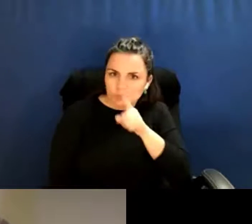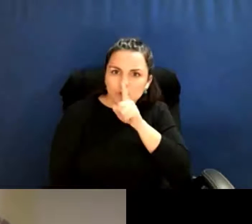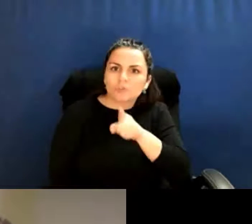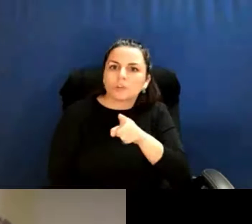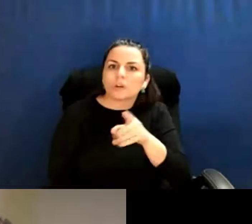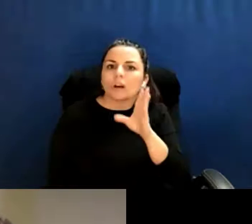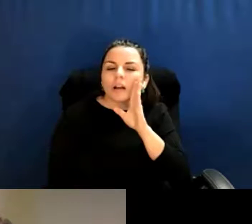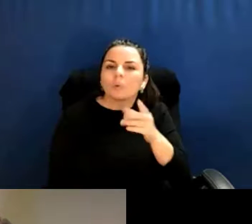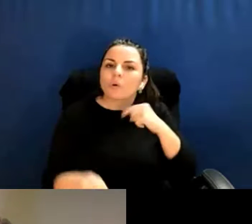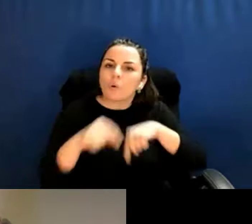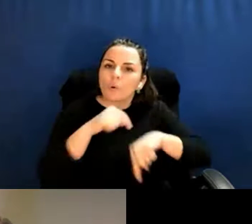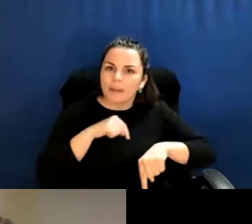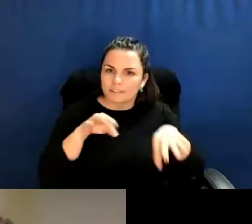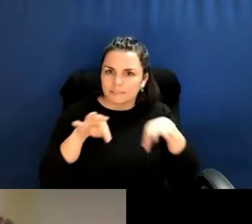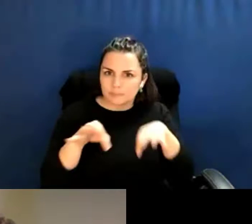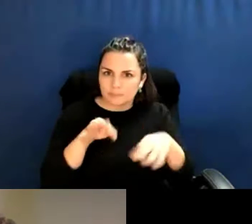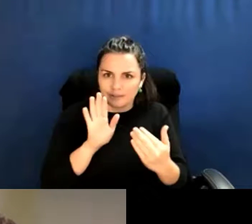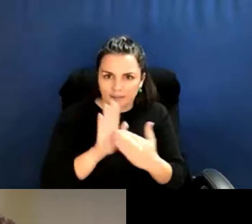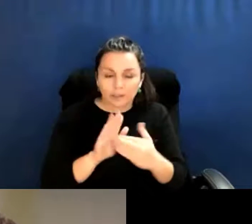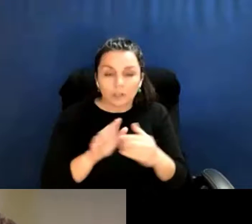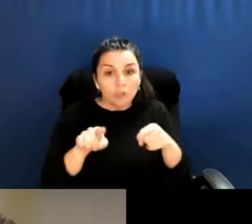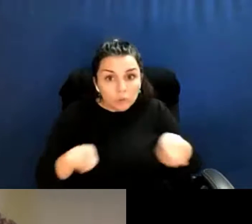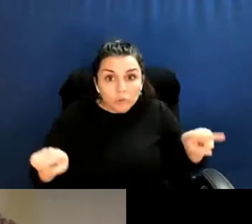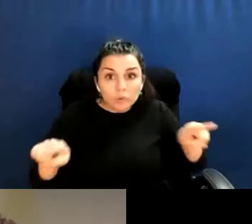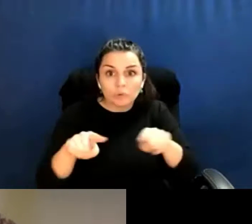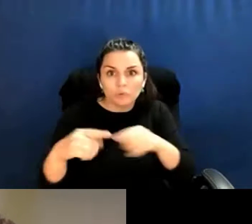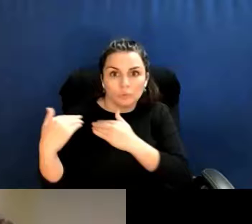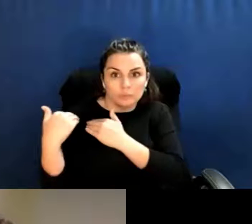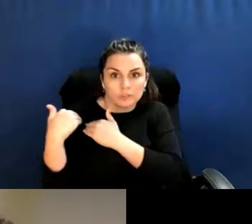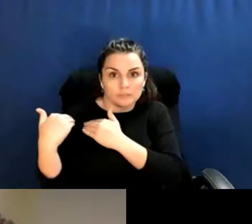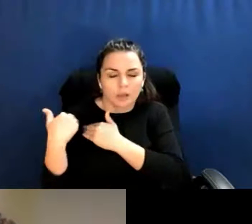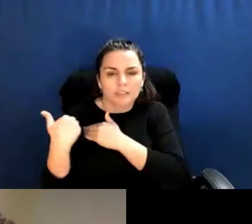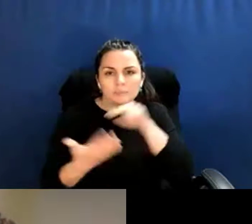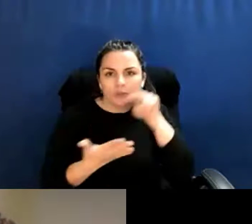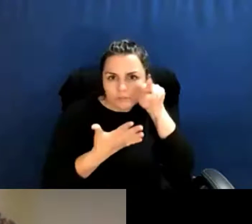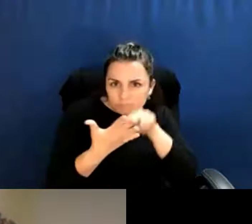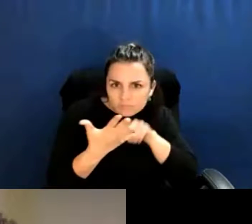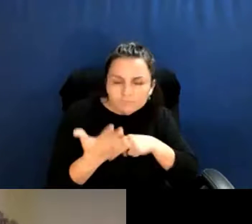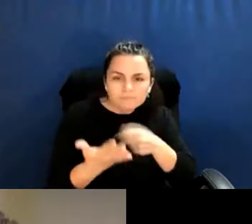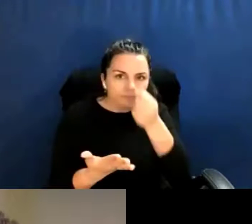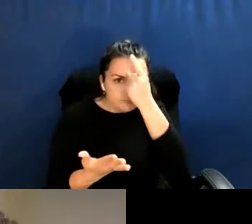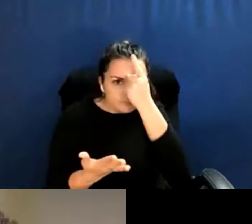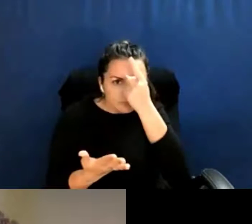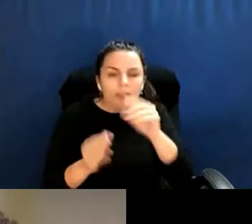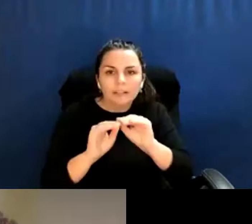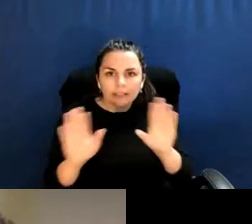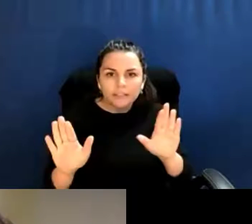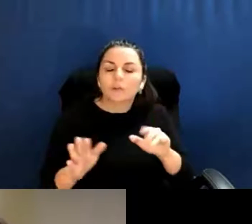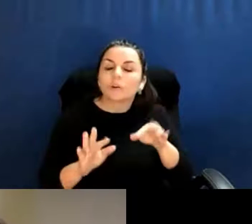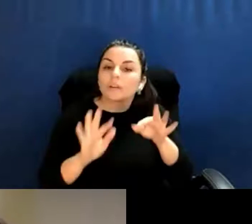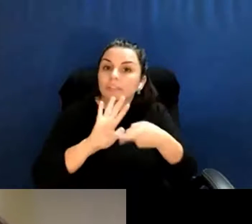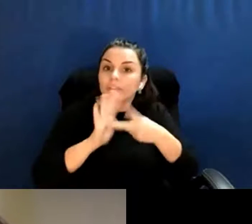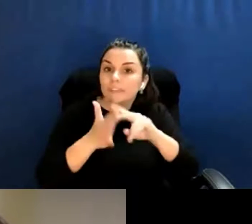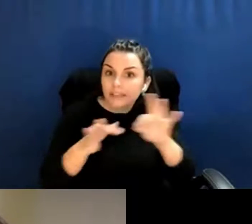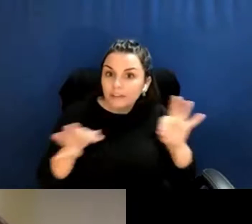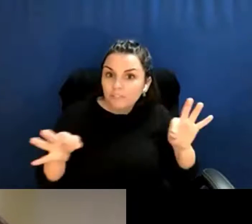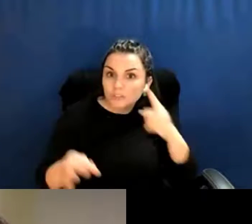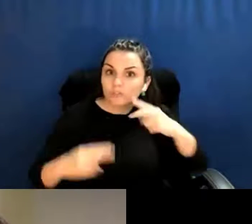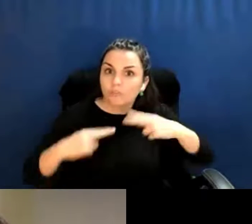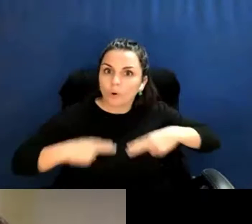you need to go back and look at the definition for human subjects. Let me see if I can just pull up my slides quickly again,